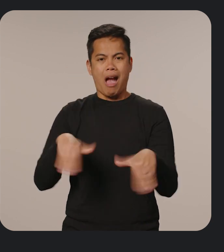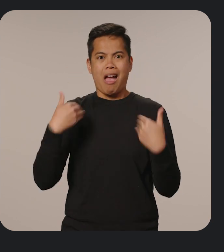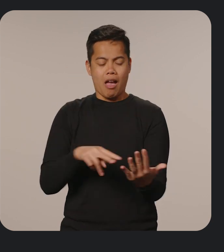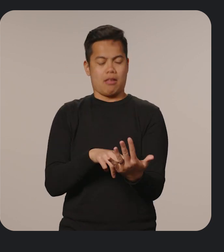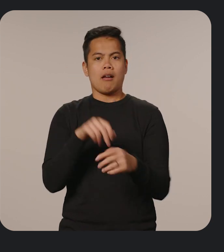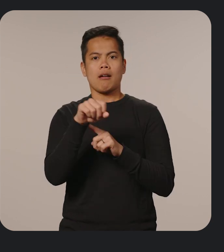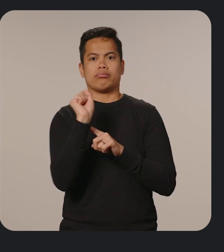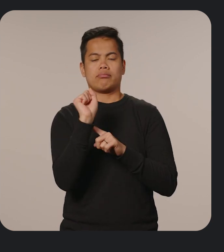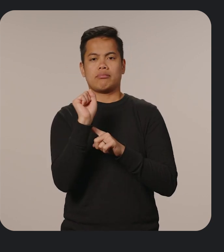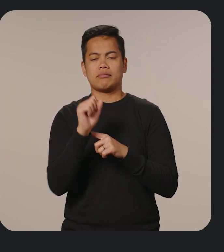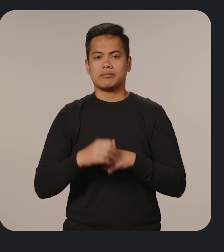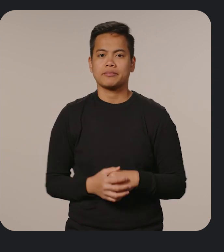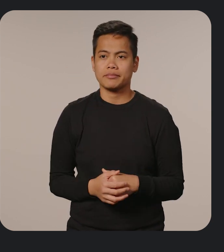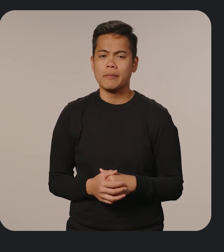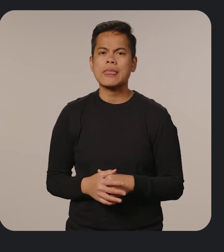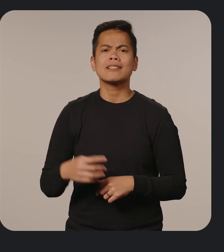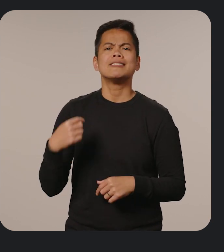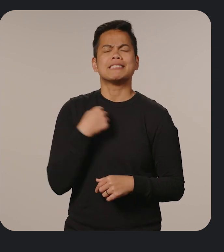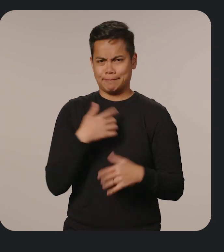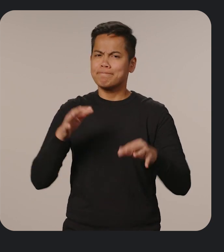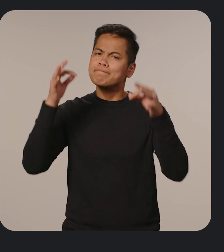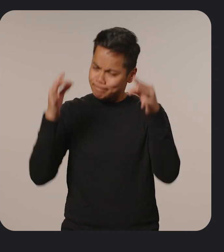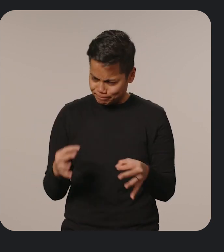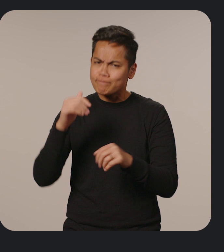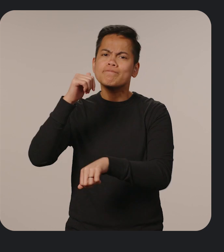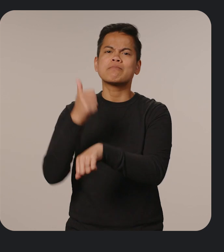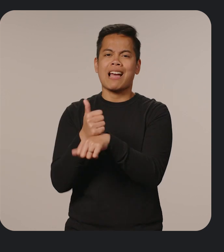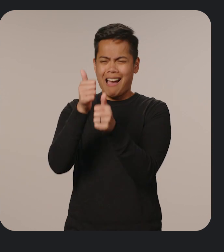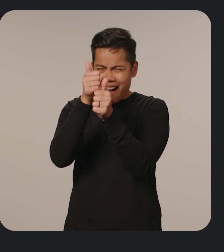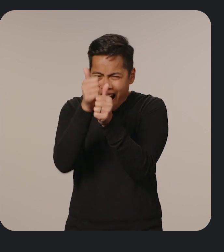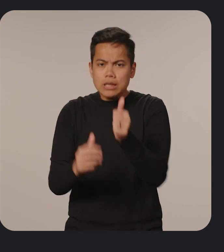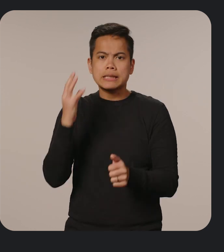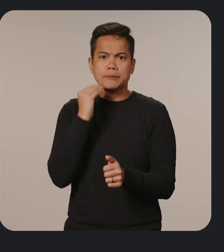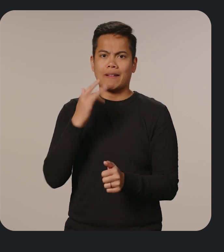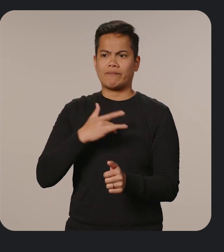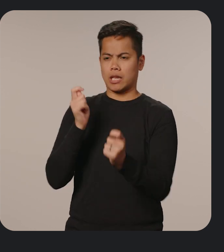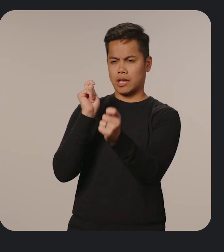to their individual needs. To show how Material's future incorporates these intentions,